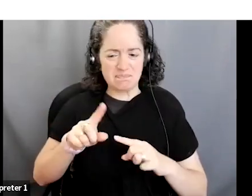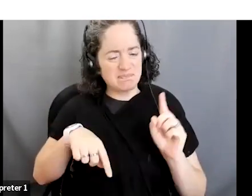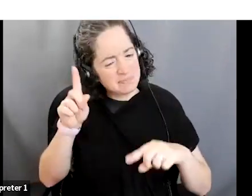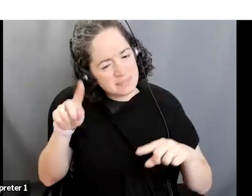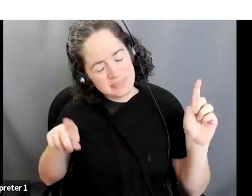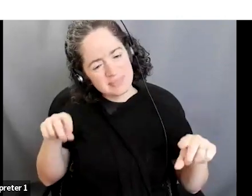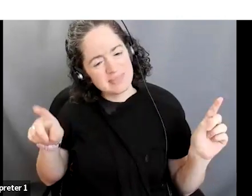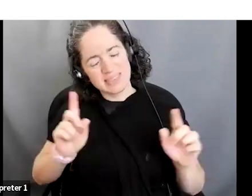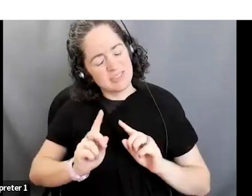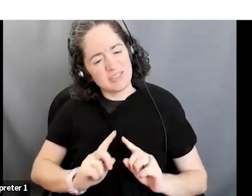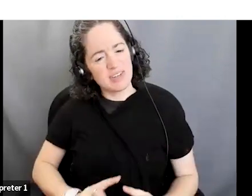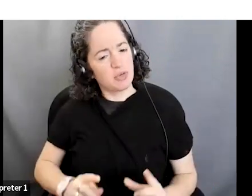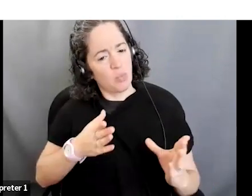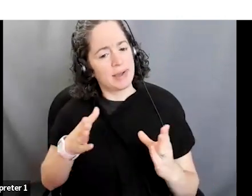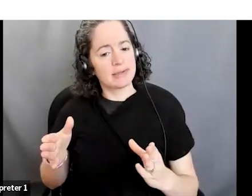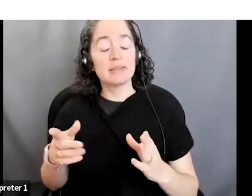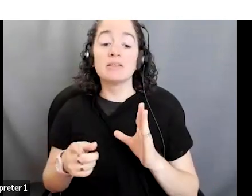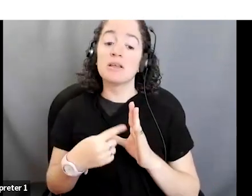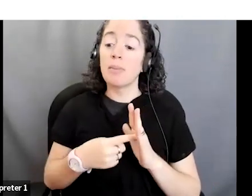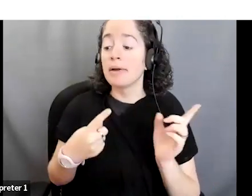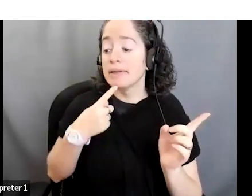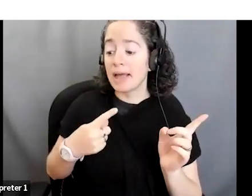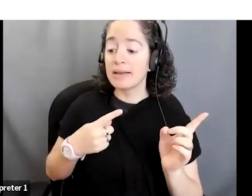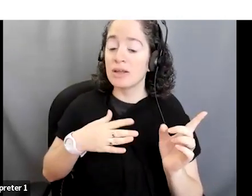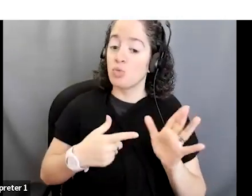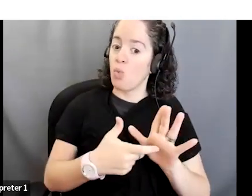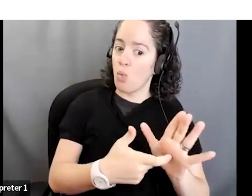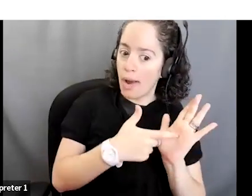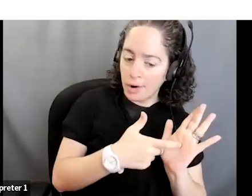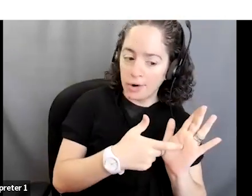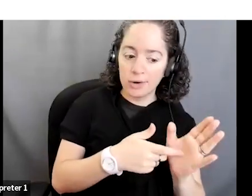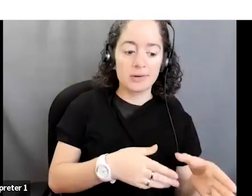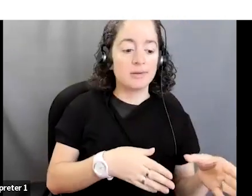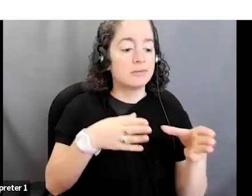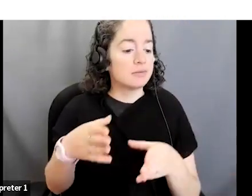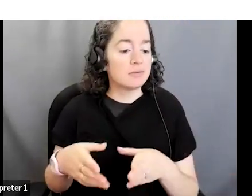Sometimes it would say consent required. Sometimes it would give a link first.